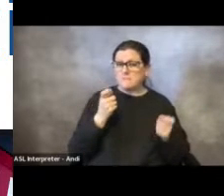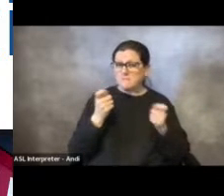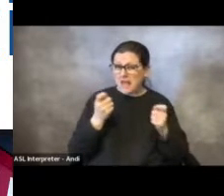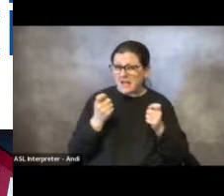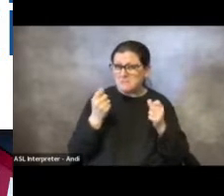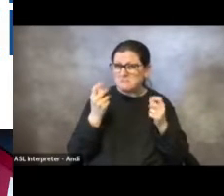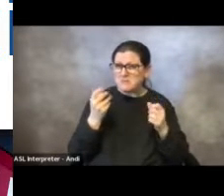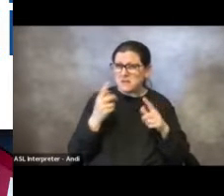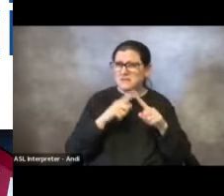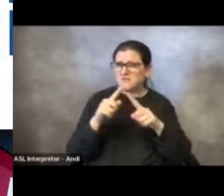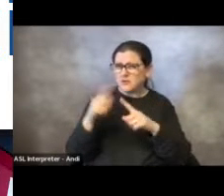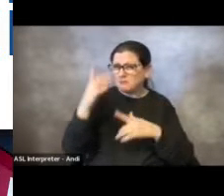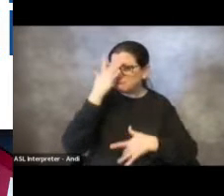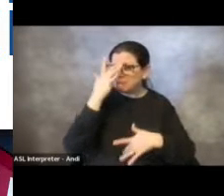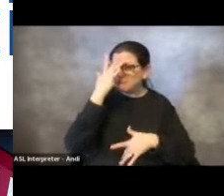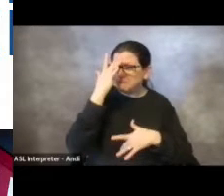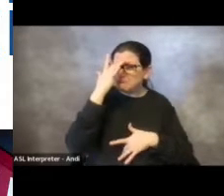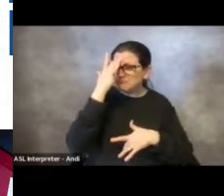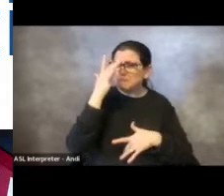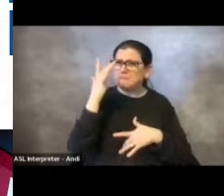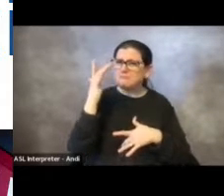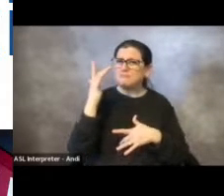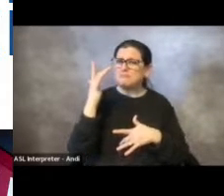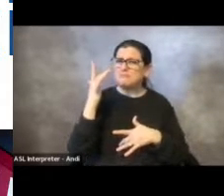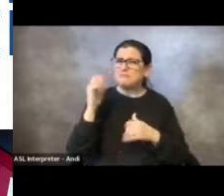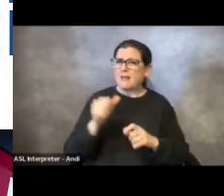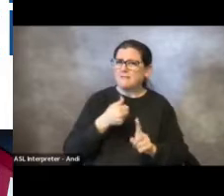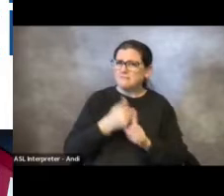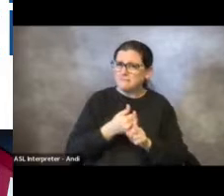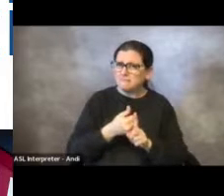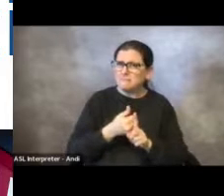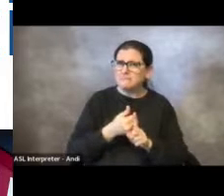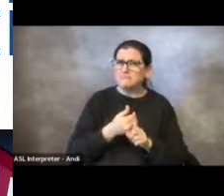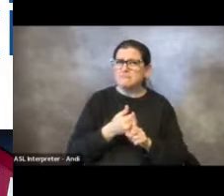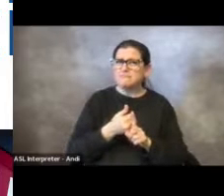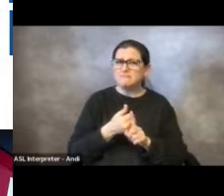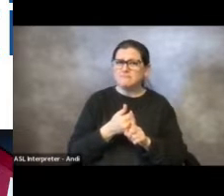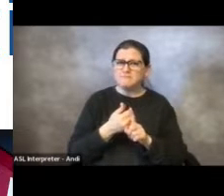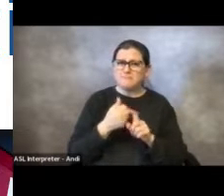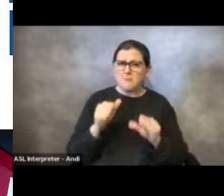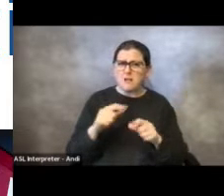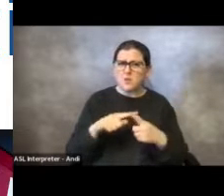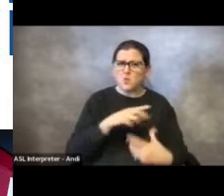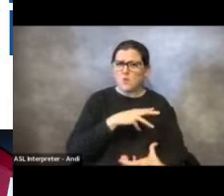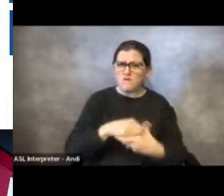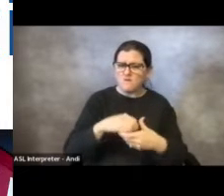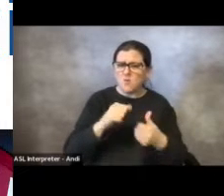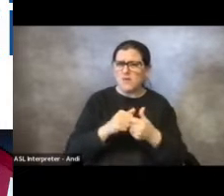chronic conditions can impact, you know, engagement with the healthcare system and engagement